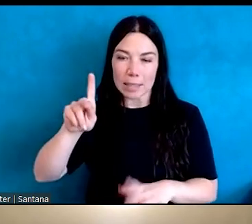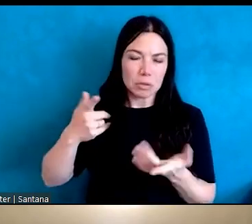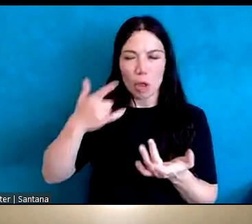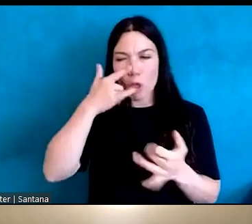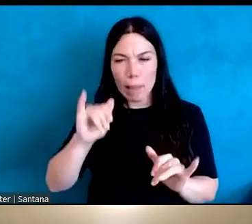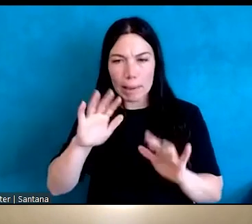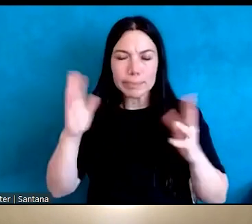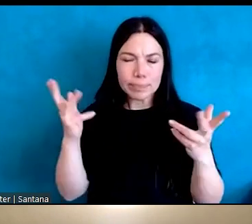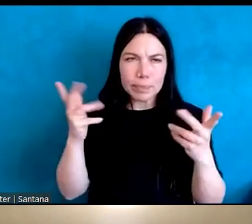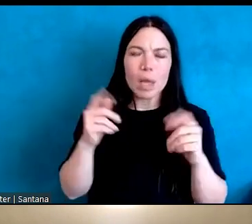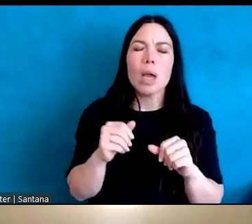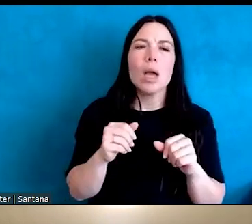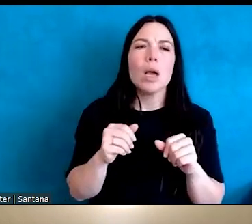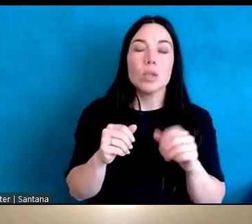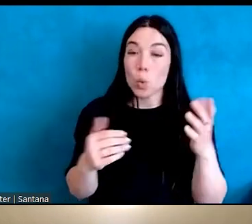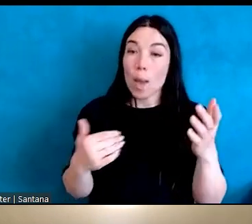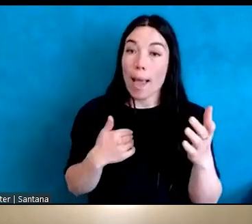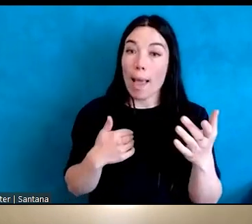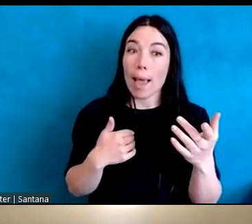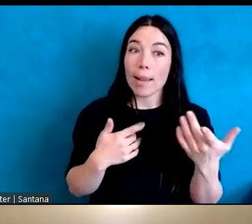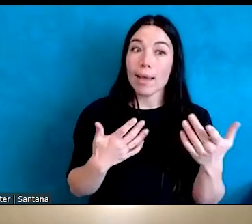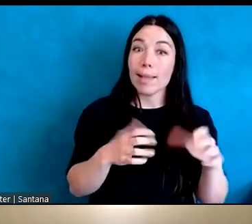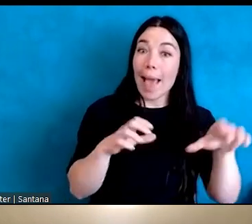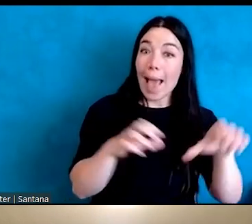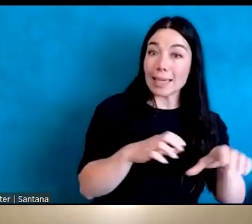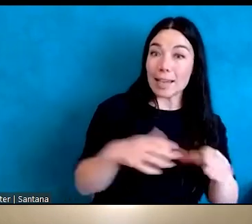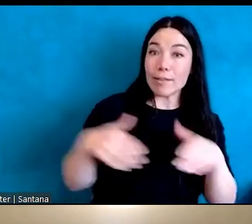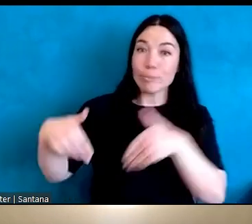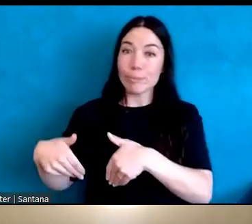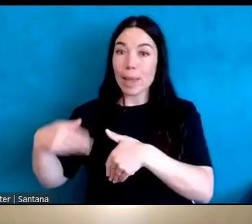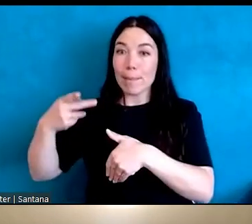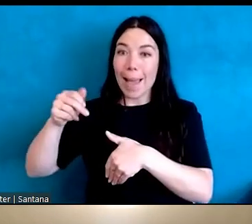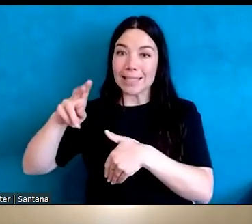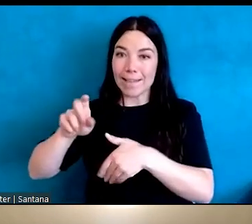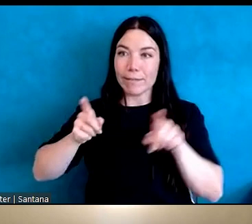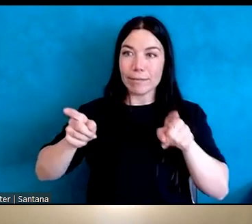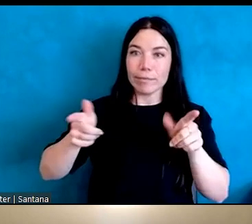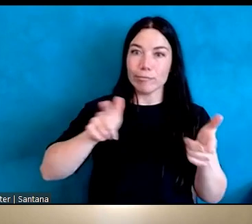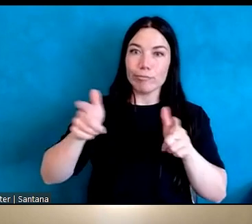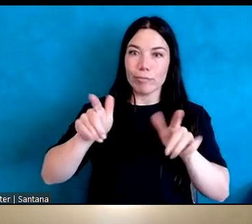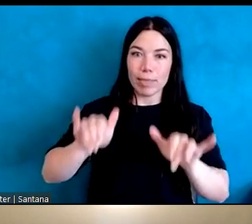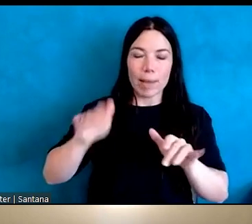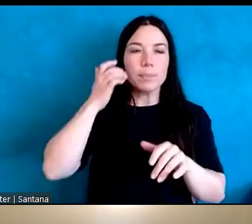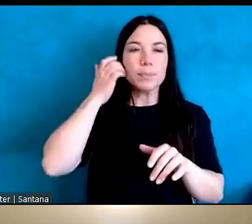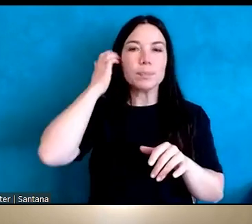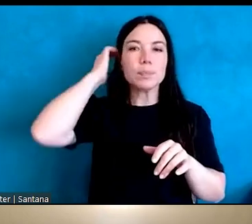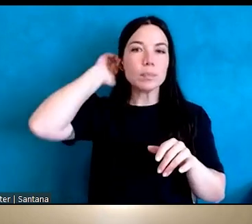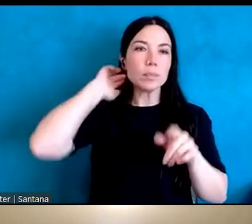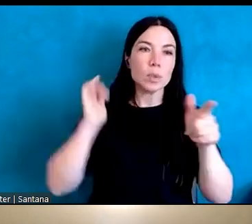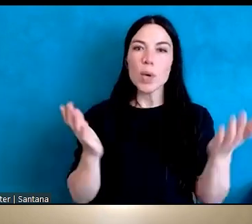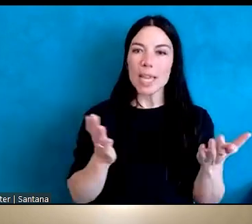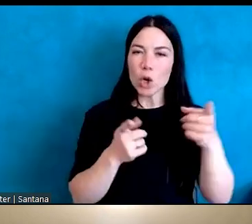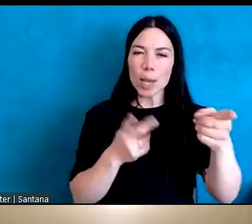We were looking at the active-passive alternation. So here the children saw a picture of a transitive event such as this.